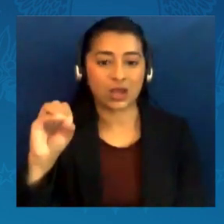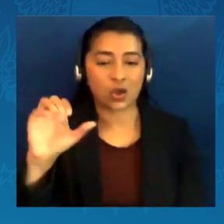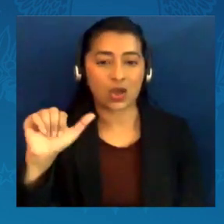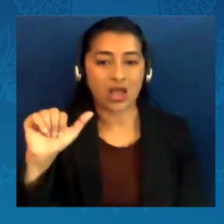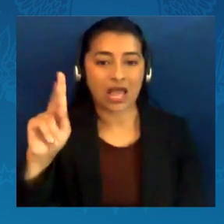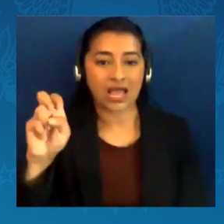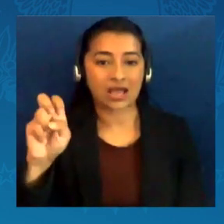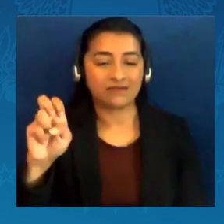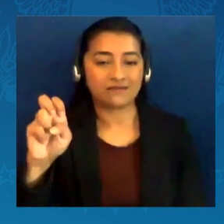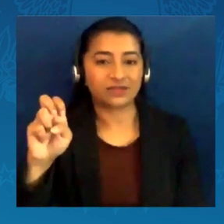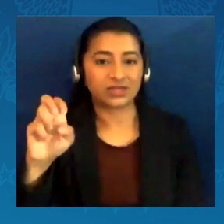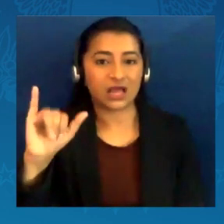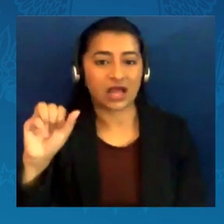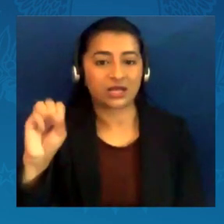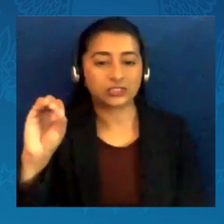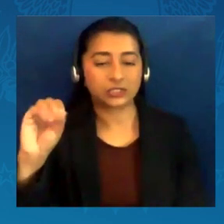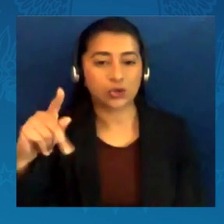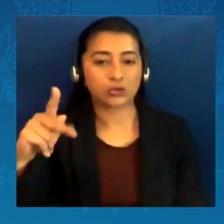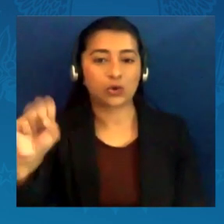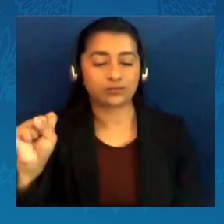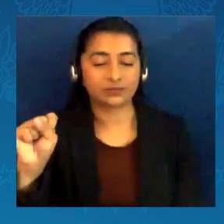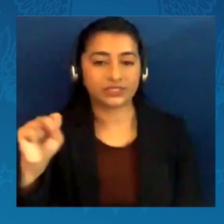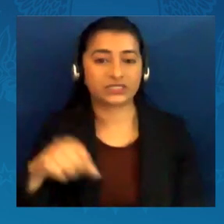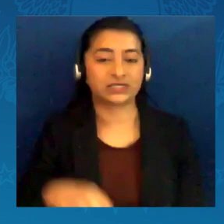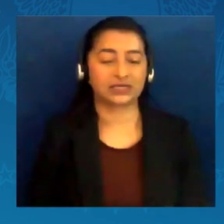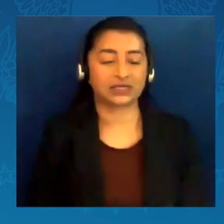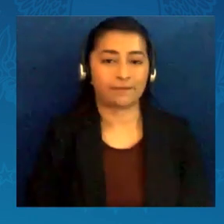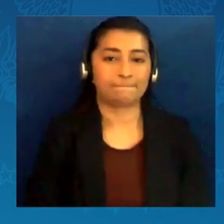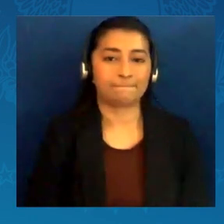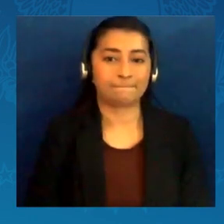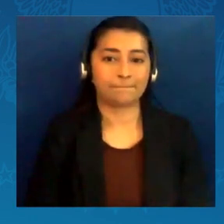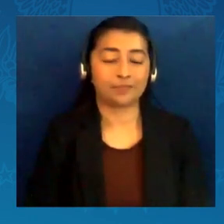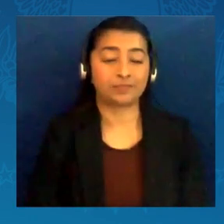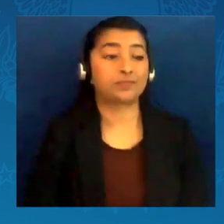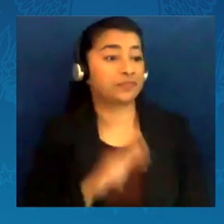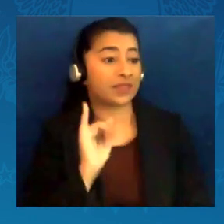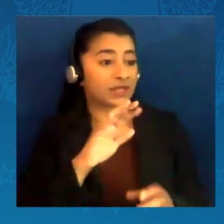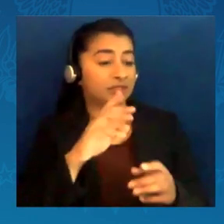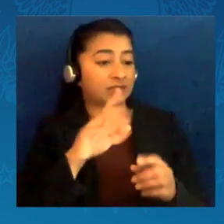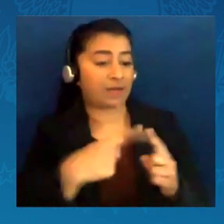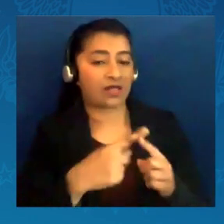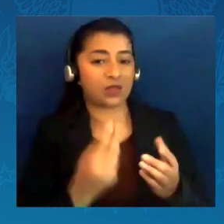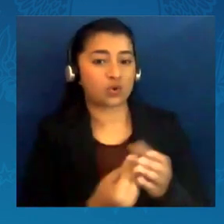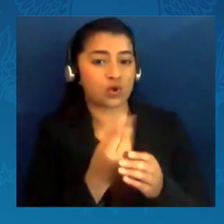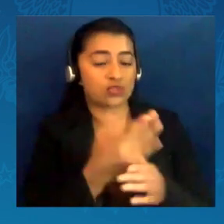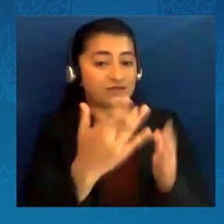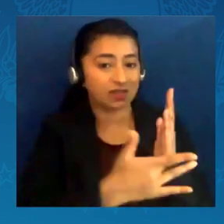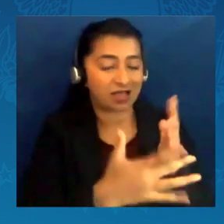The Vice President: Oh, which is about the growth of technology, but also jobs. That's something we're really looking at